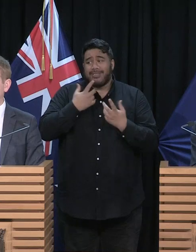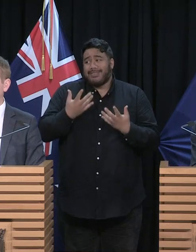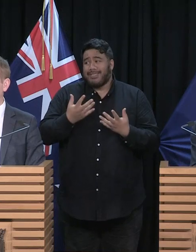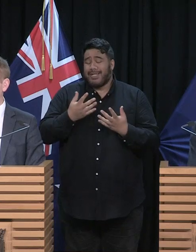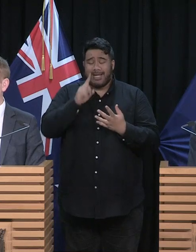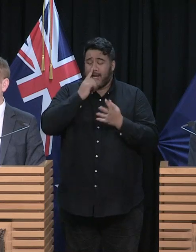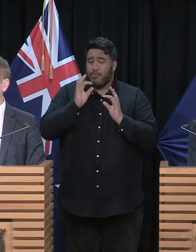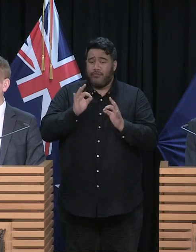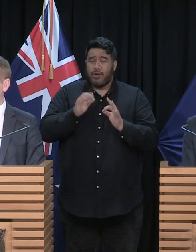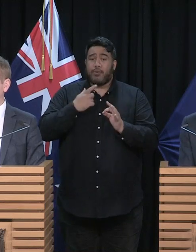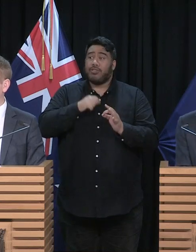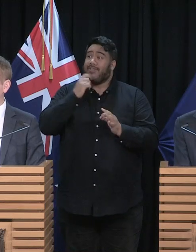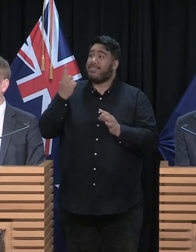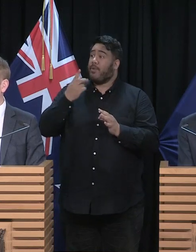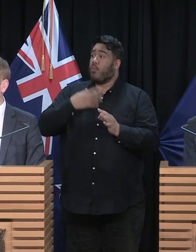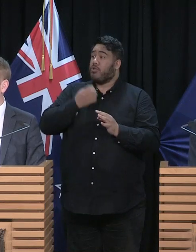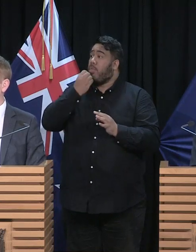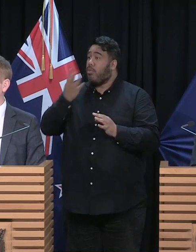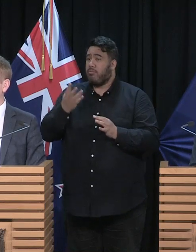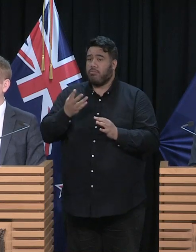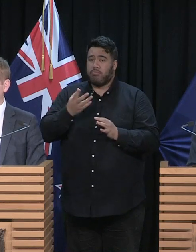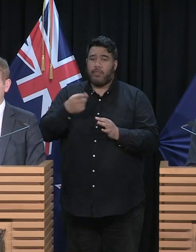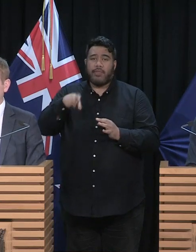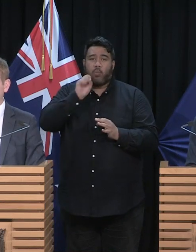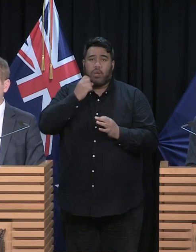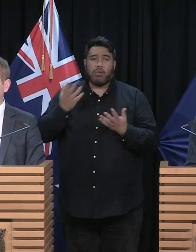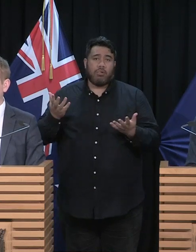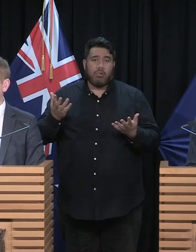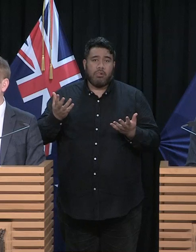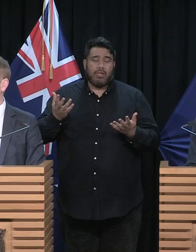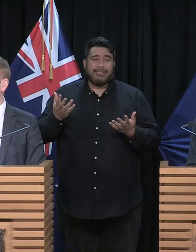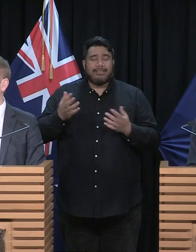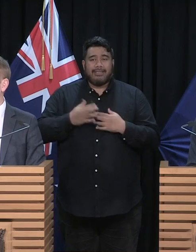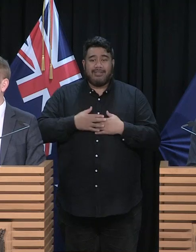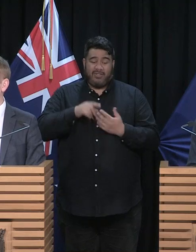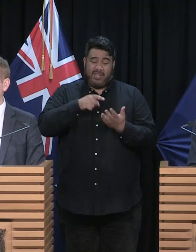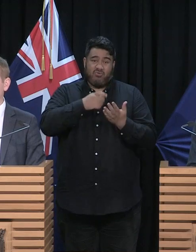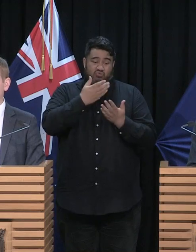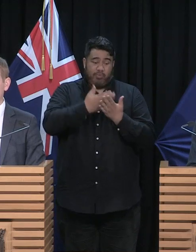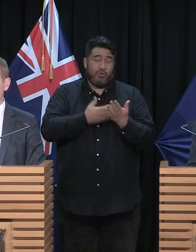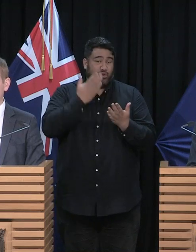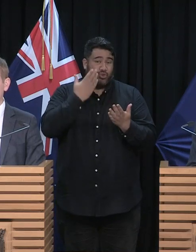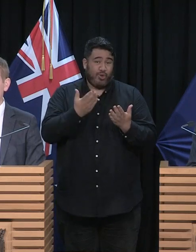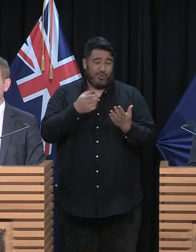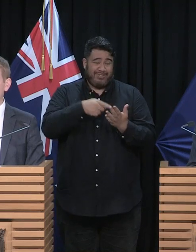a system - if someone receive Rtly and maliciously wants to release information, no system